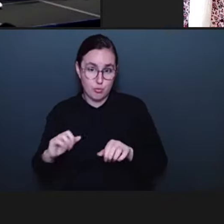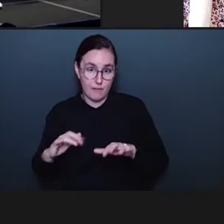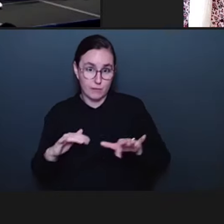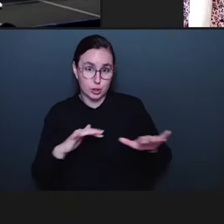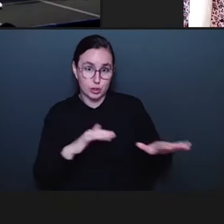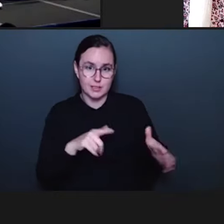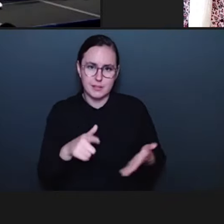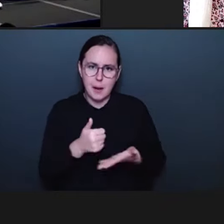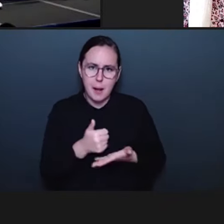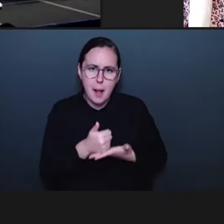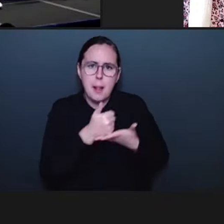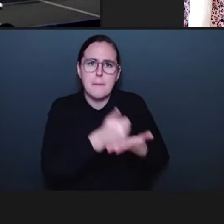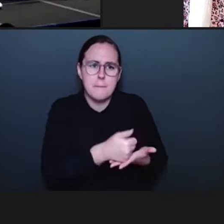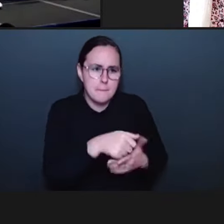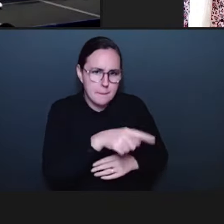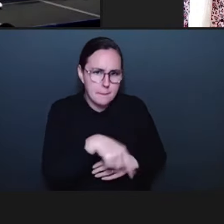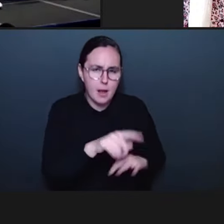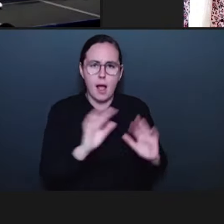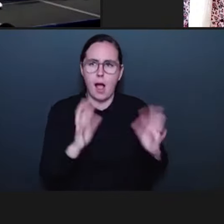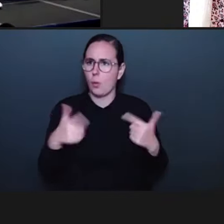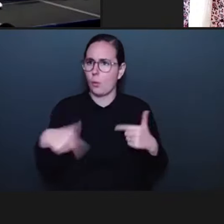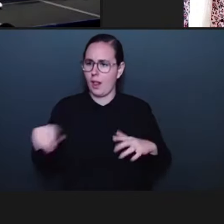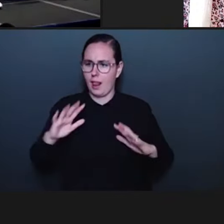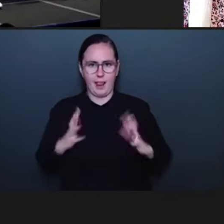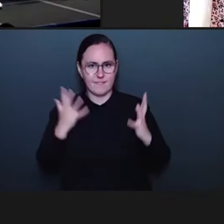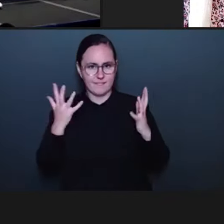Realizing that it was not only these people living within the community,